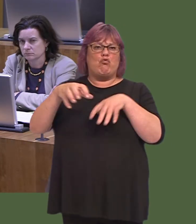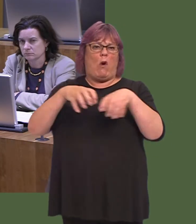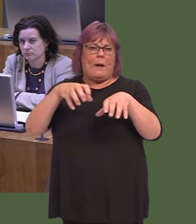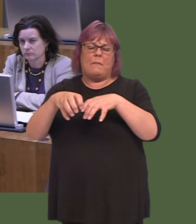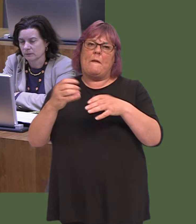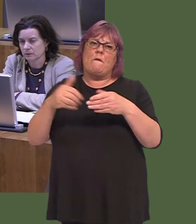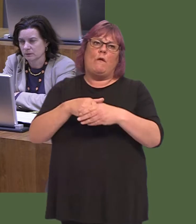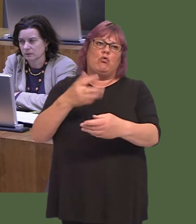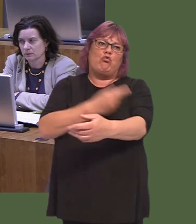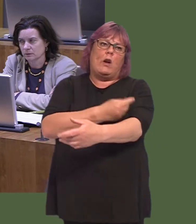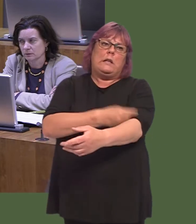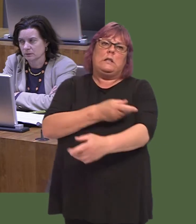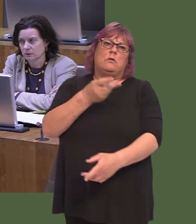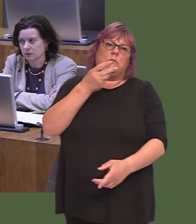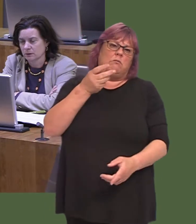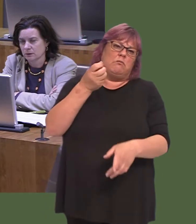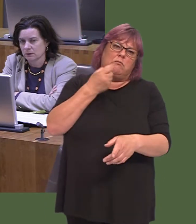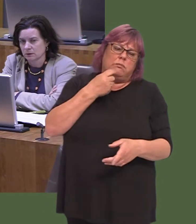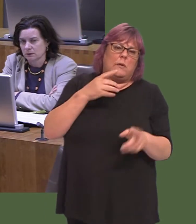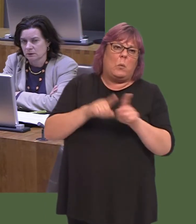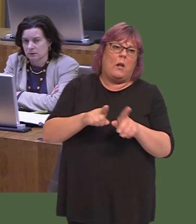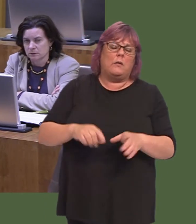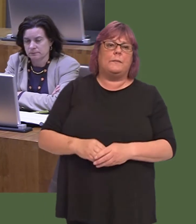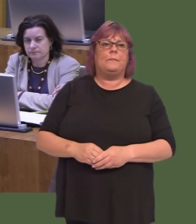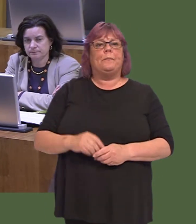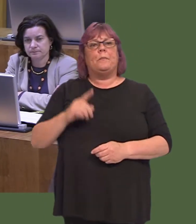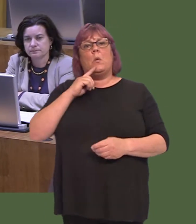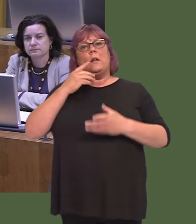So, I think it's a holistic approach that's needed, but what he's described as happening